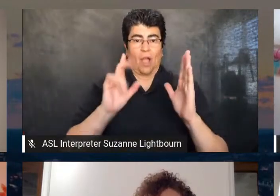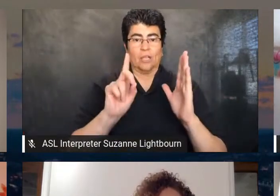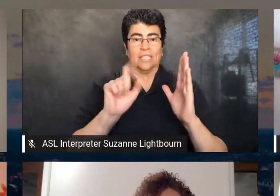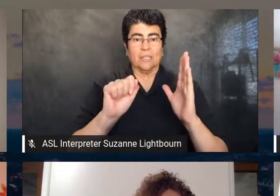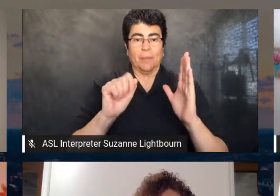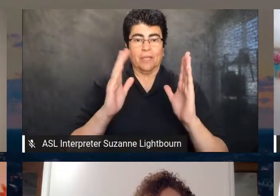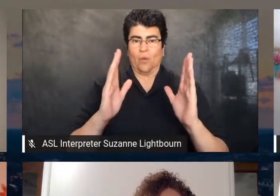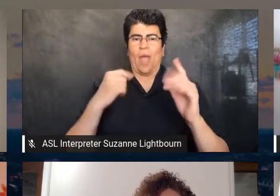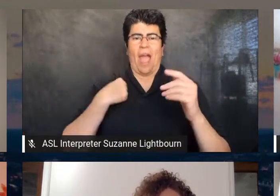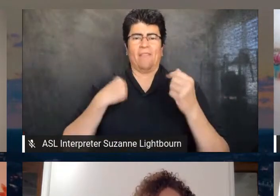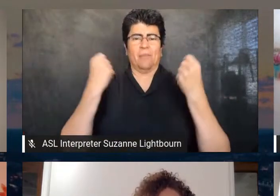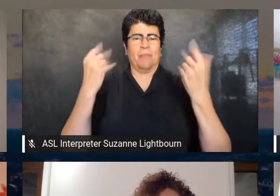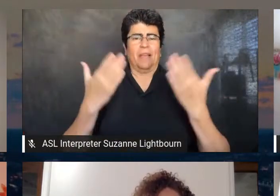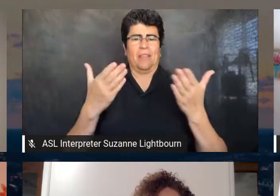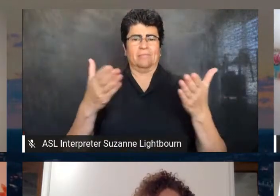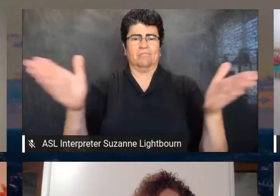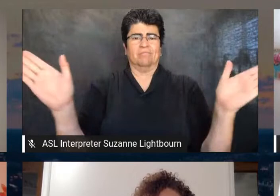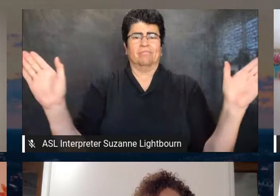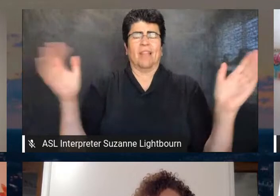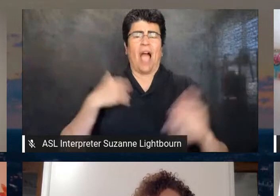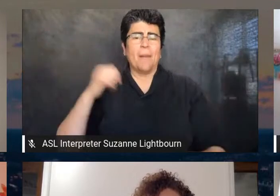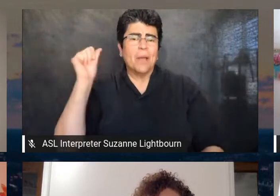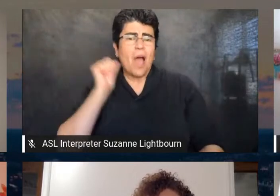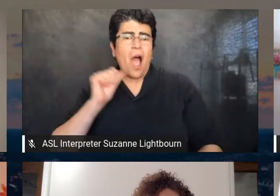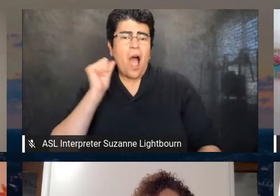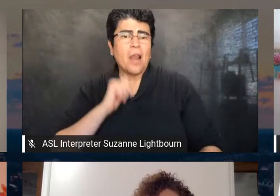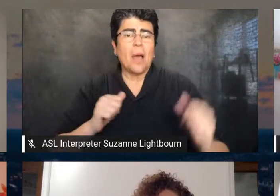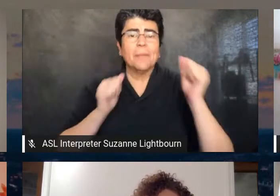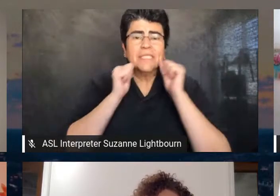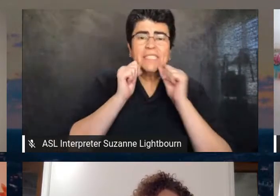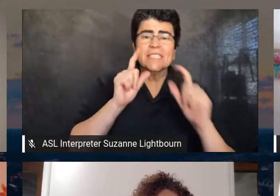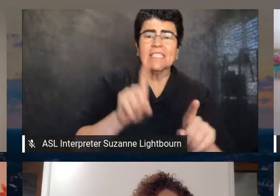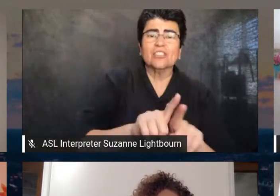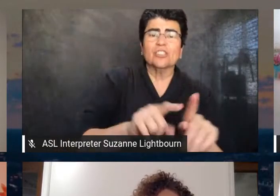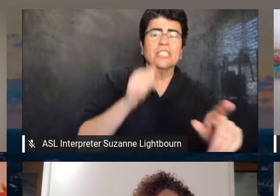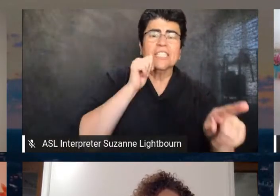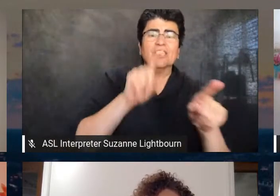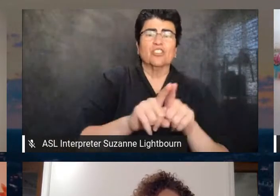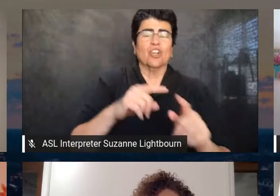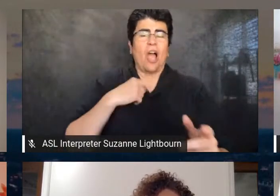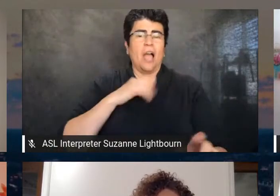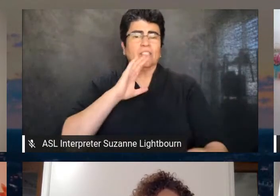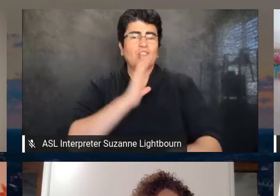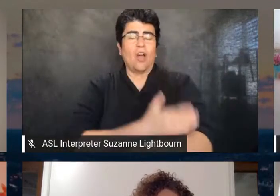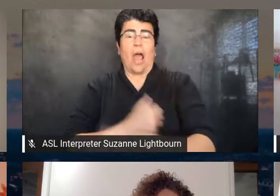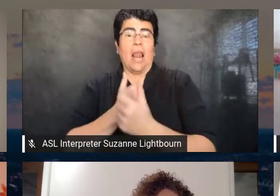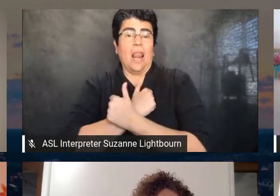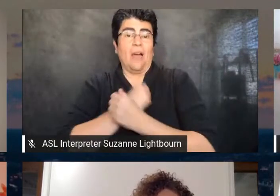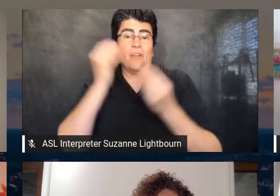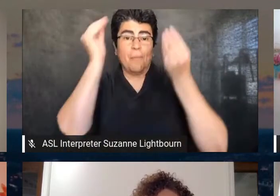I'm an aunt, I'm a sister, I'm a daughter, I love makeup, I love beauty, I love fashion,